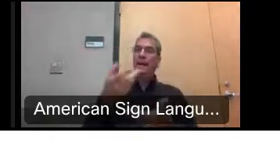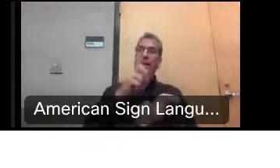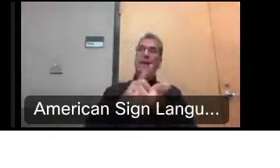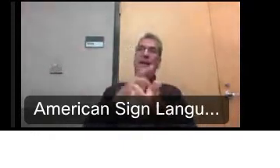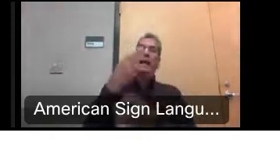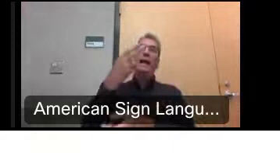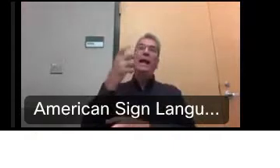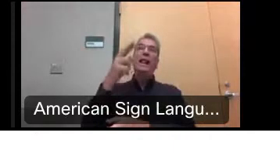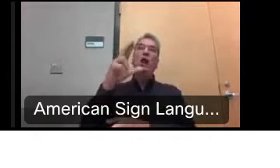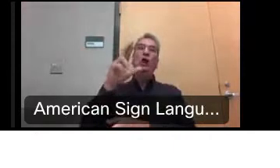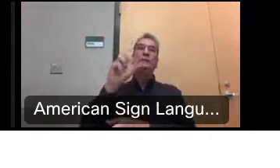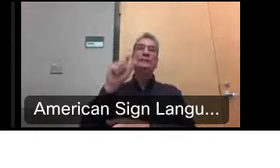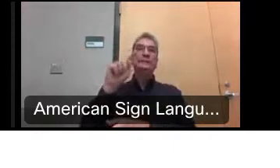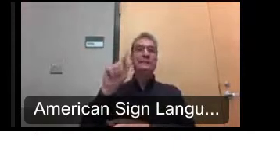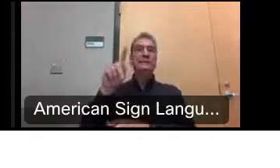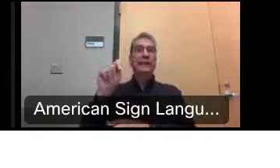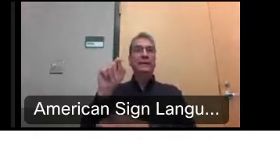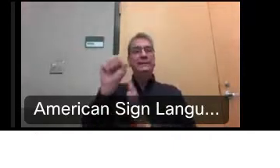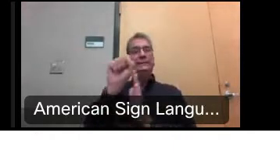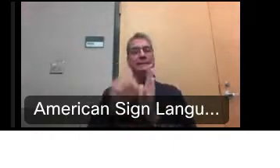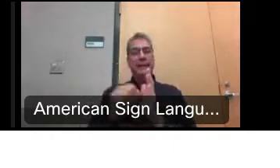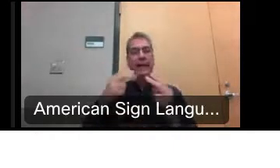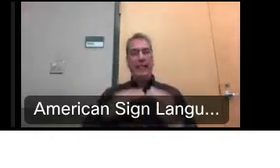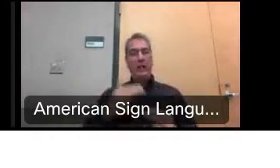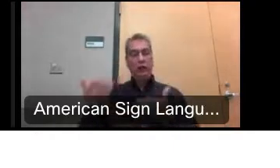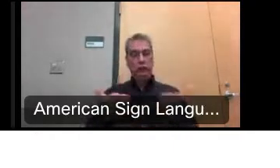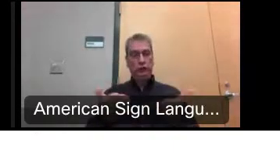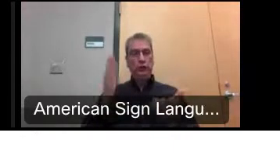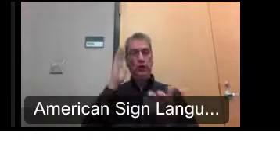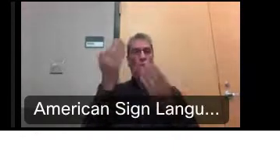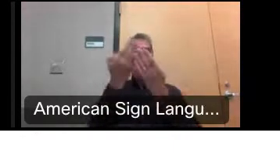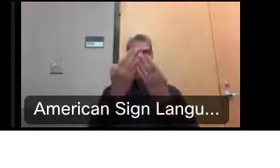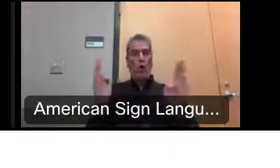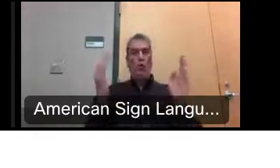Department of state health services who will open today's meeting.